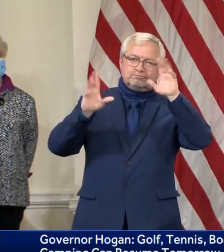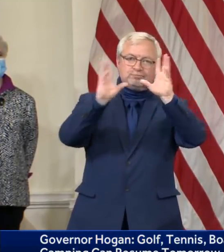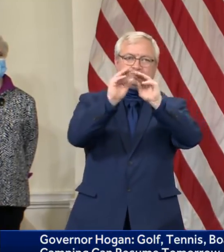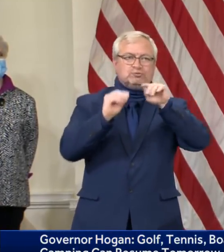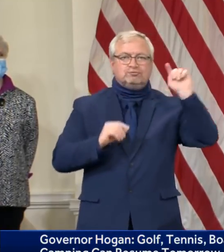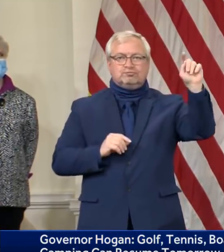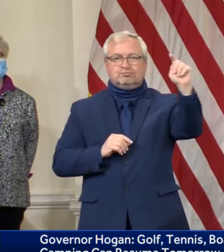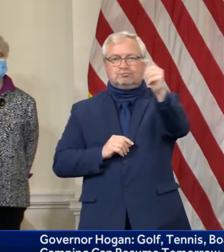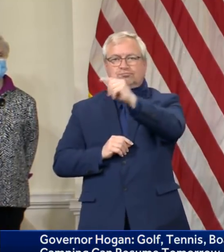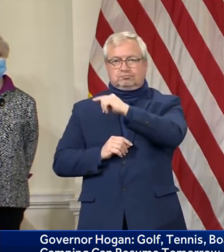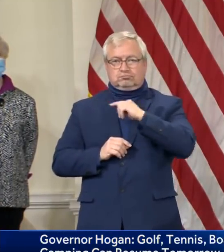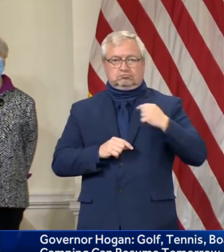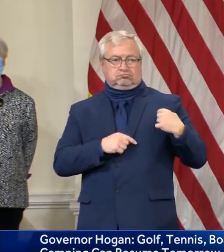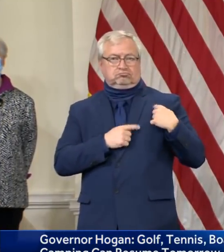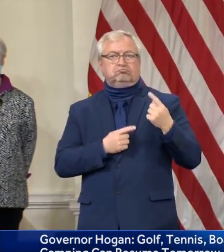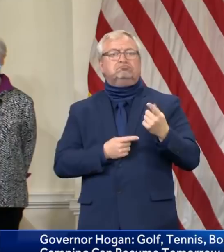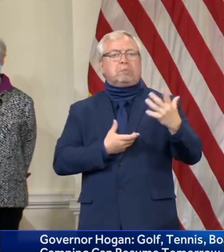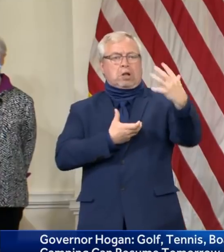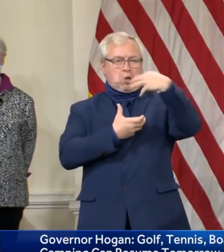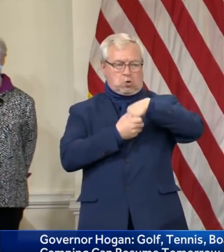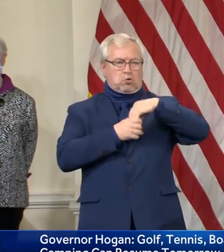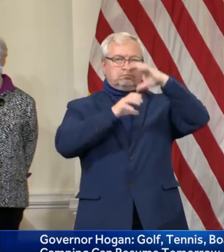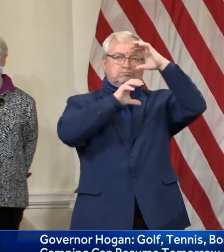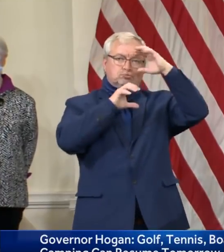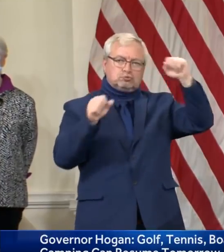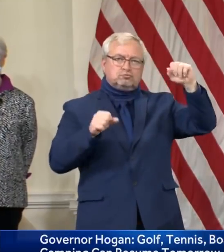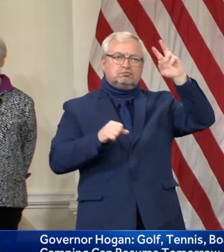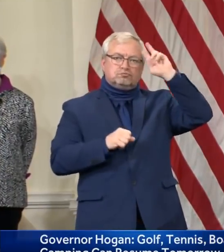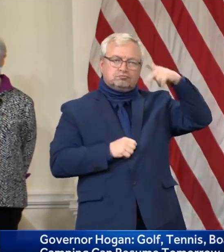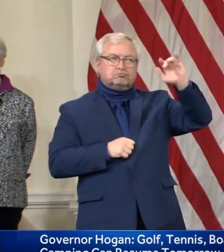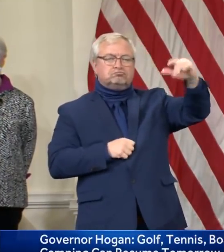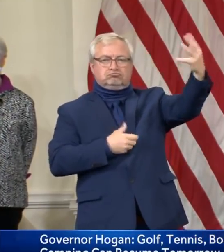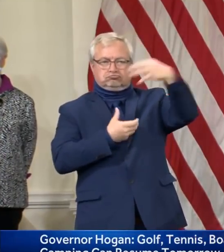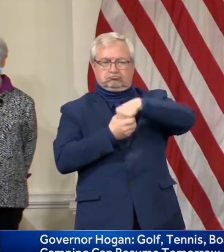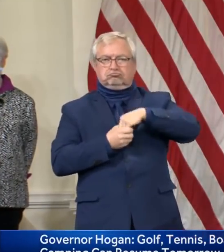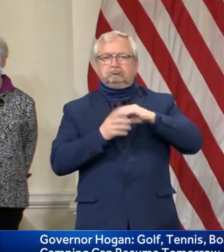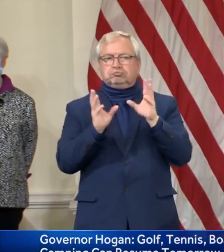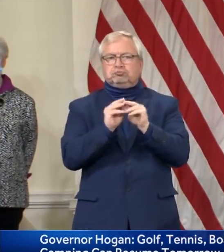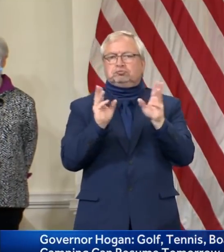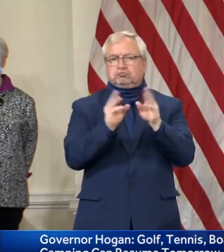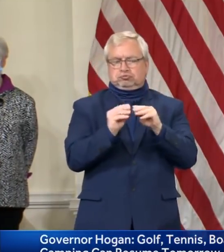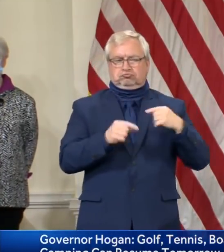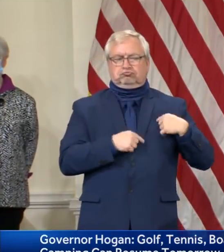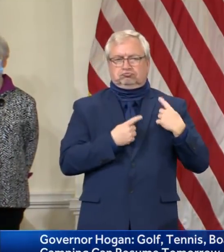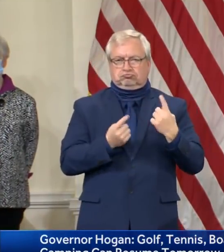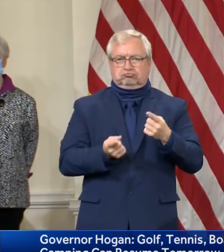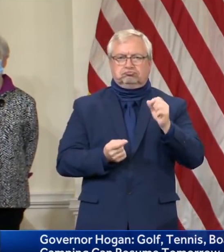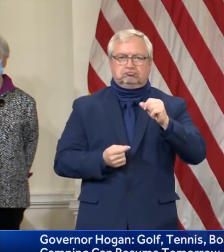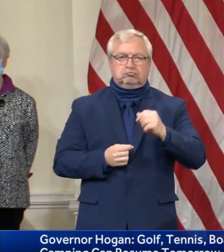12 OF THEM HAVE BEEN WITH THE PRESIDENT AND THE VICE -- VICE PRESIDENT.